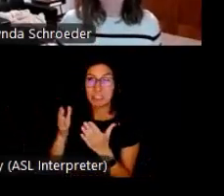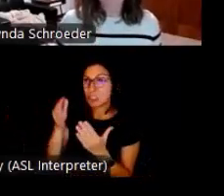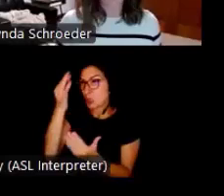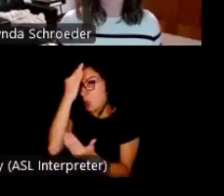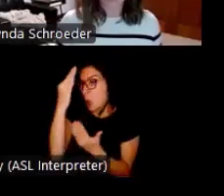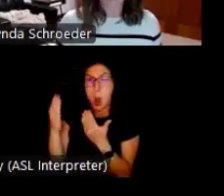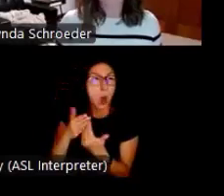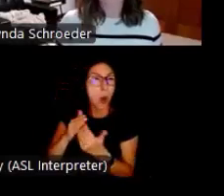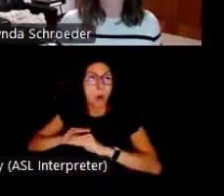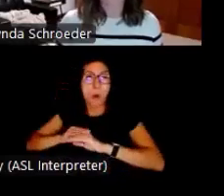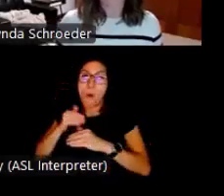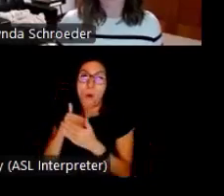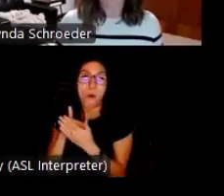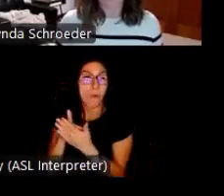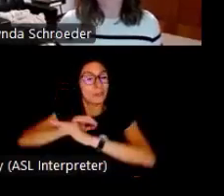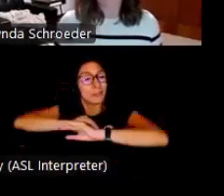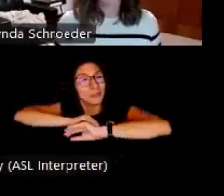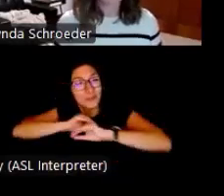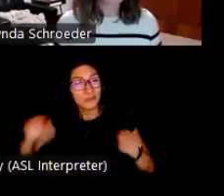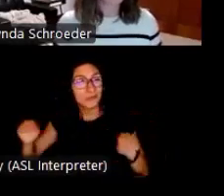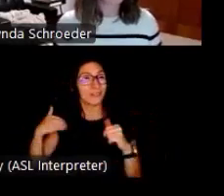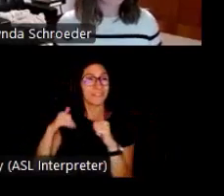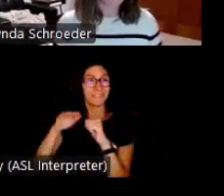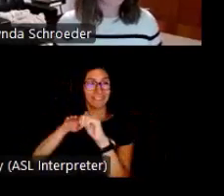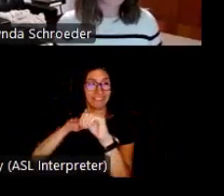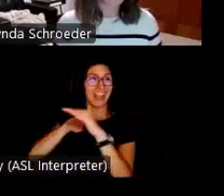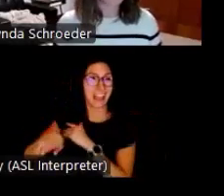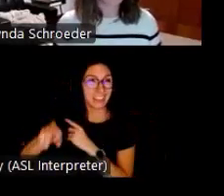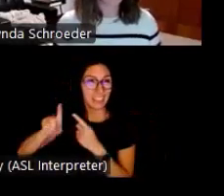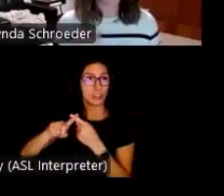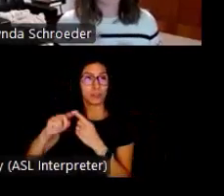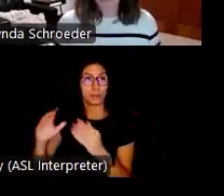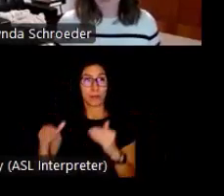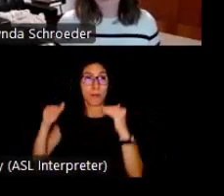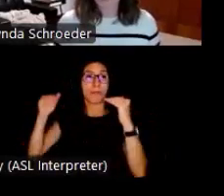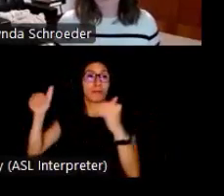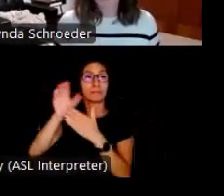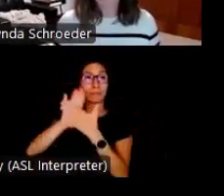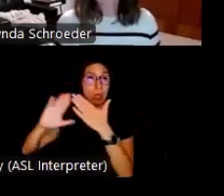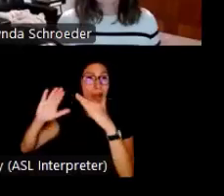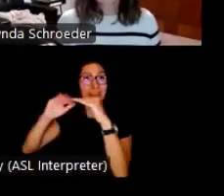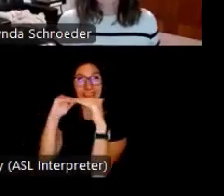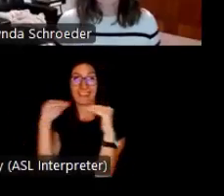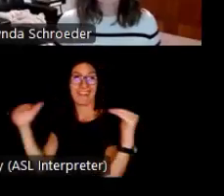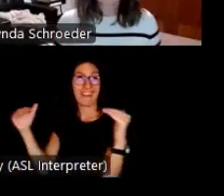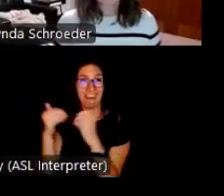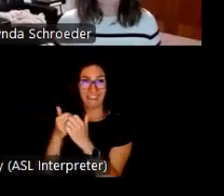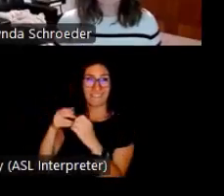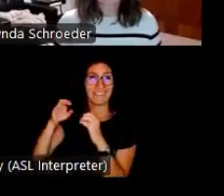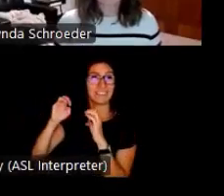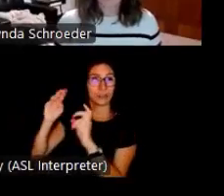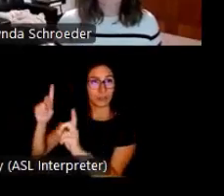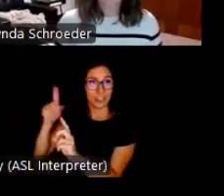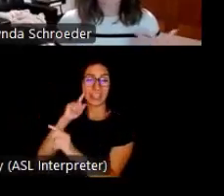to academic publications. Journal articles typically have a paywall. So then we're stuck thinking about how can I